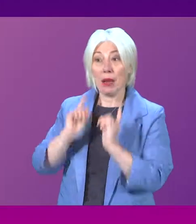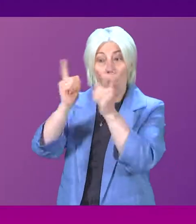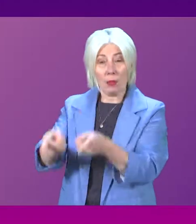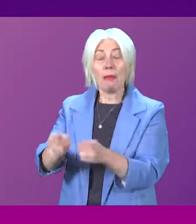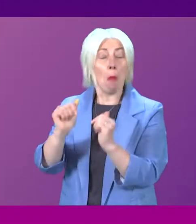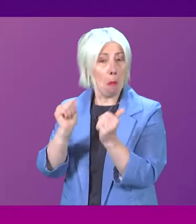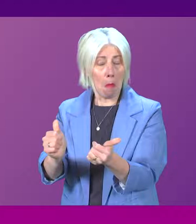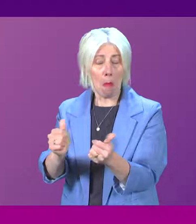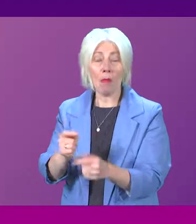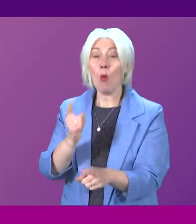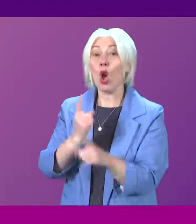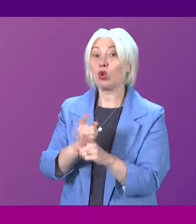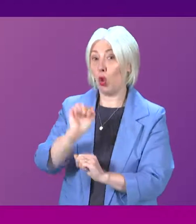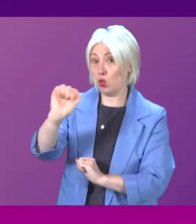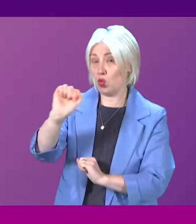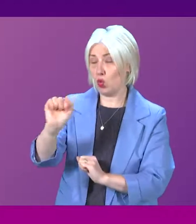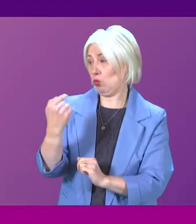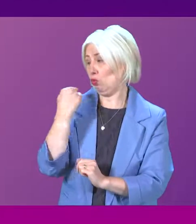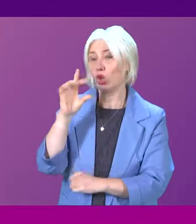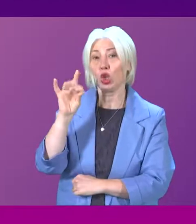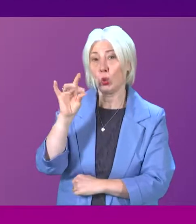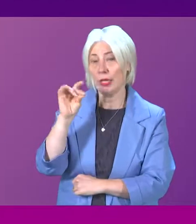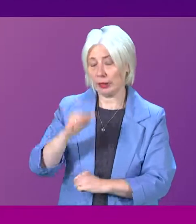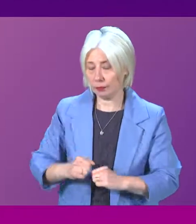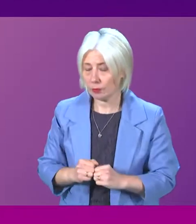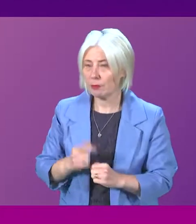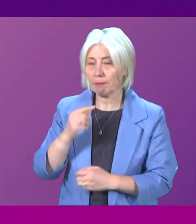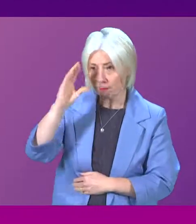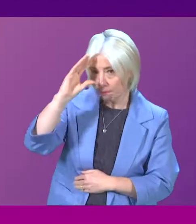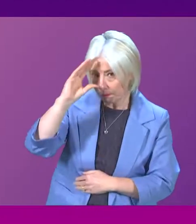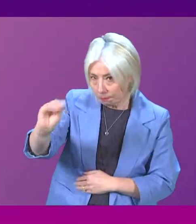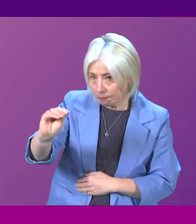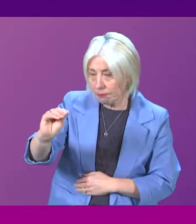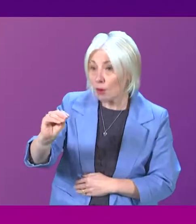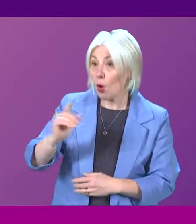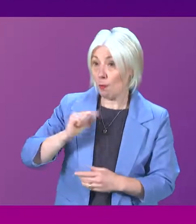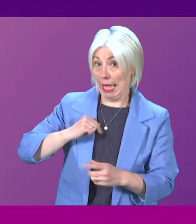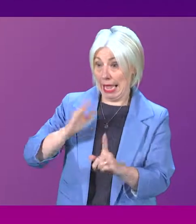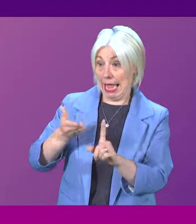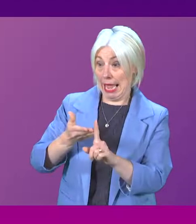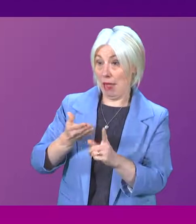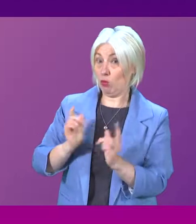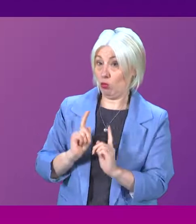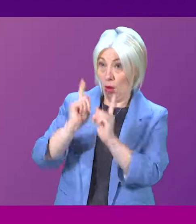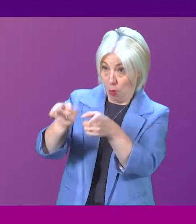When I spoke with him on Tuesday to advise him of my intention to appoint him, he indicated